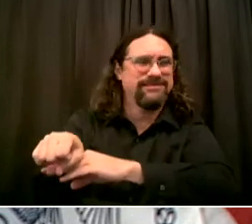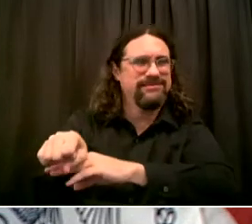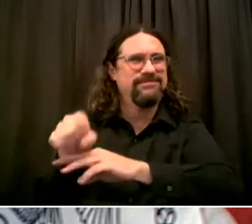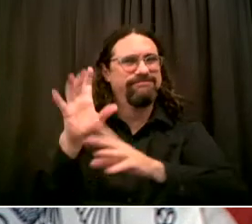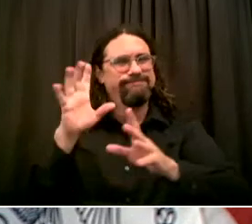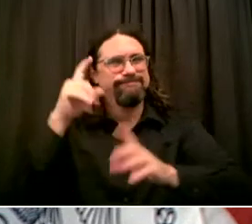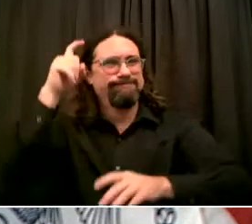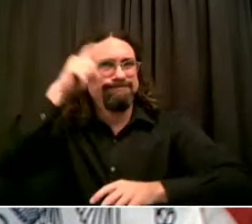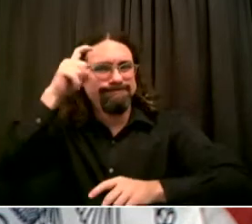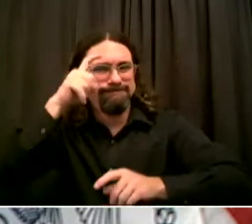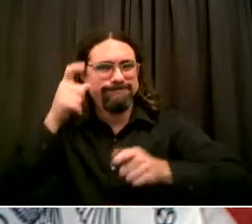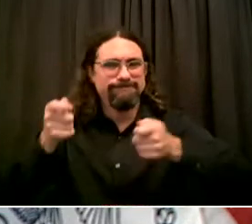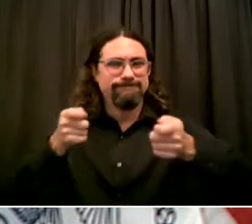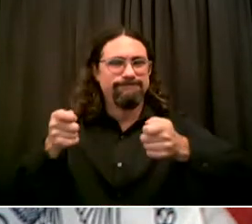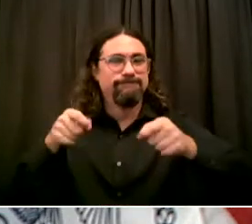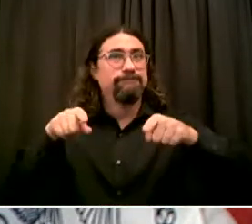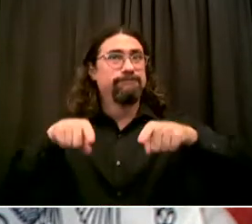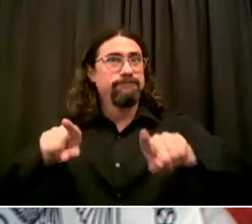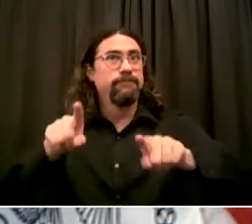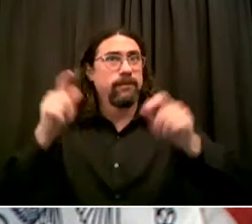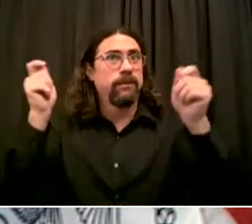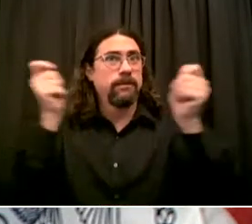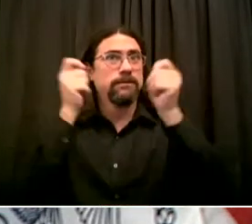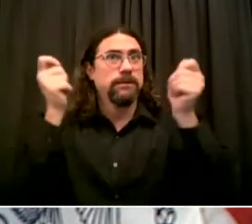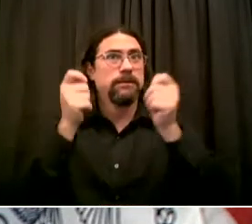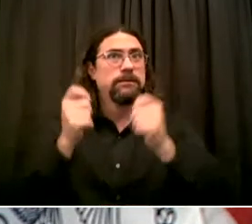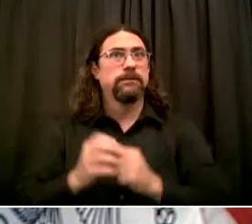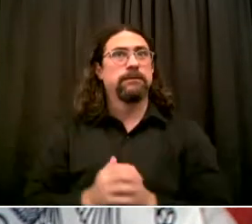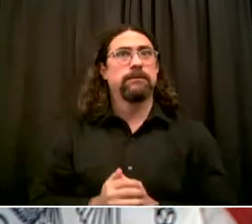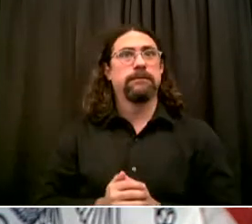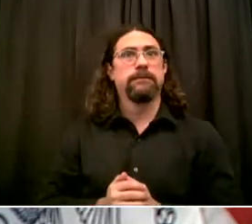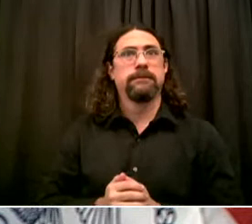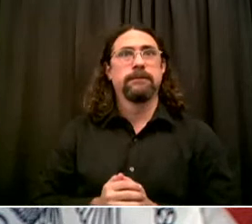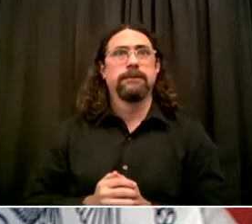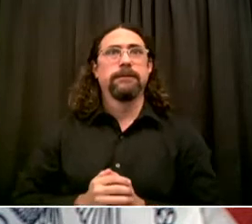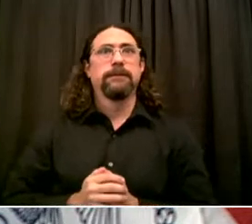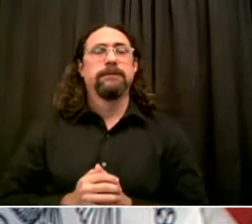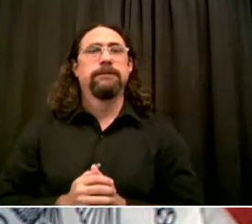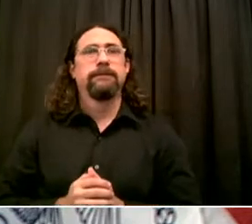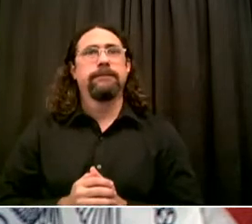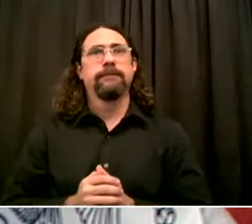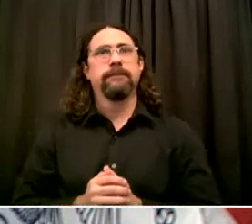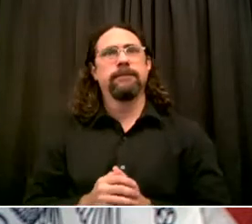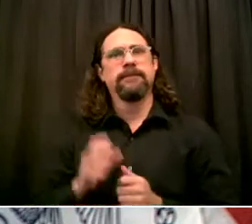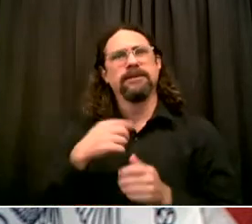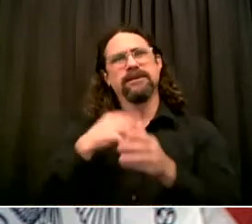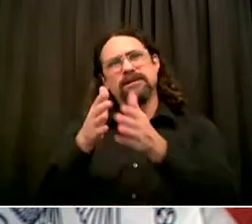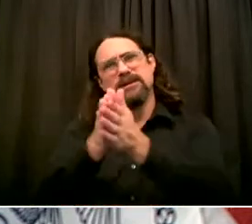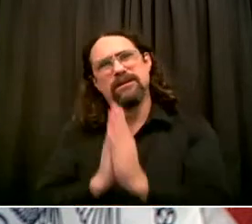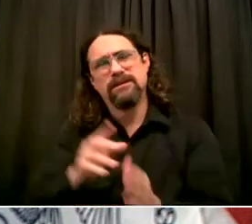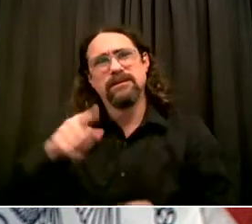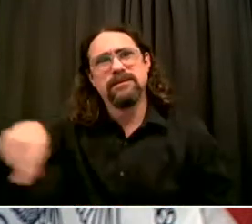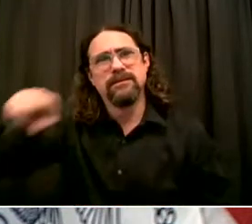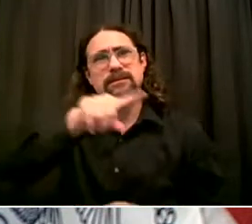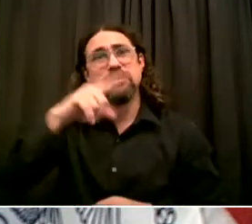I HATE TO SAY IT BUT I HAHAVE TO O URGE ALL NEW YORKERS DO NOT